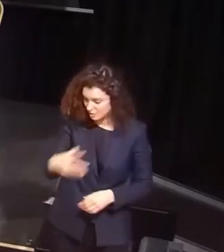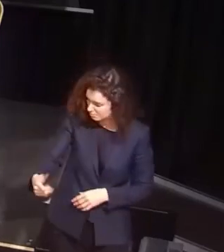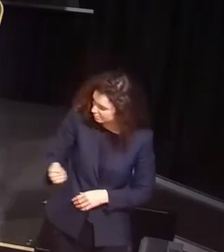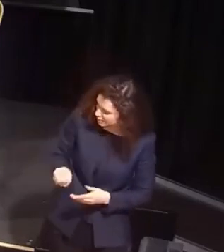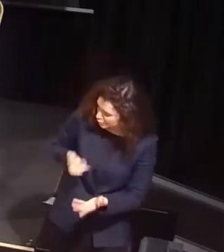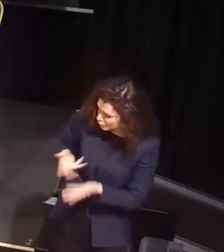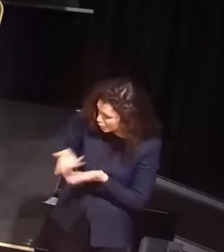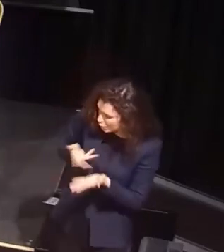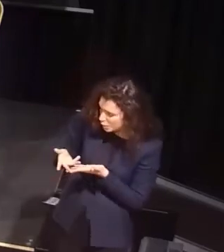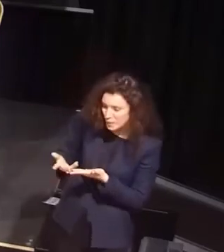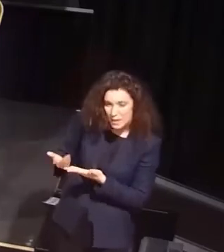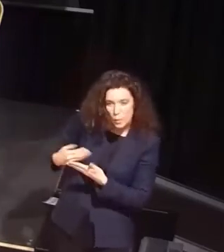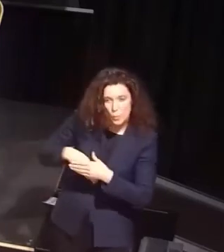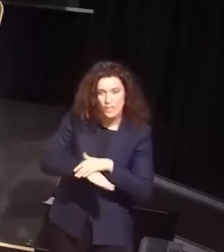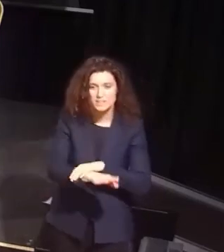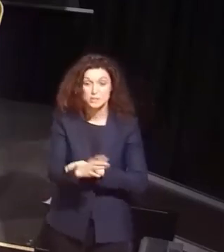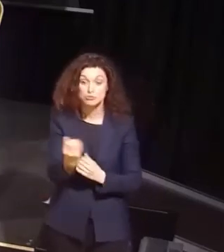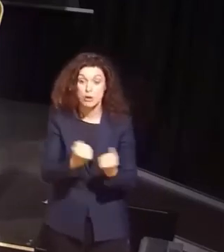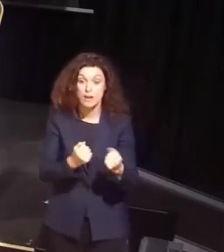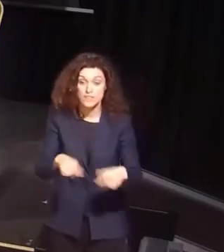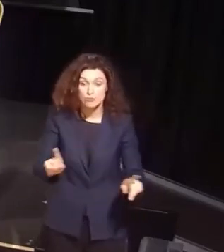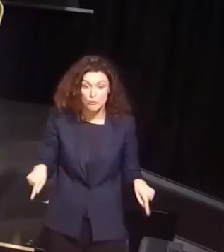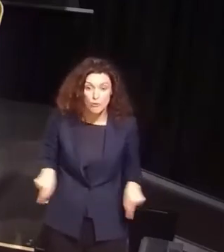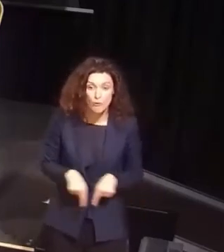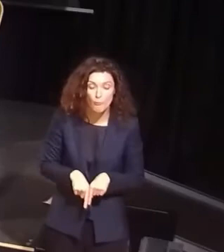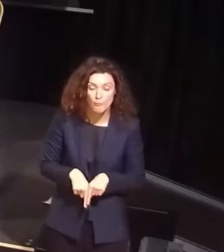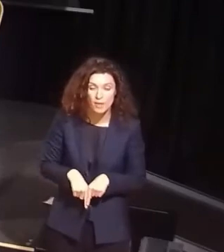where we hastily threw together some very basic adaptions.